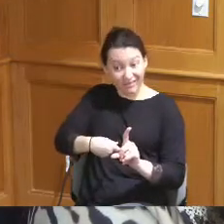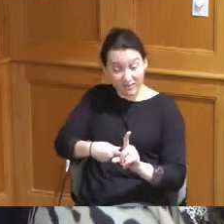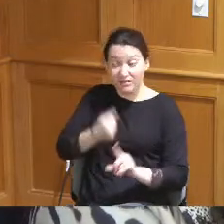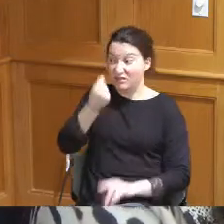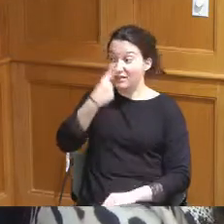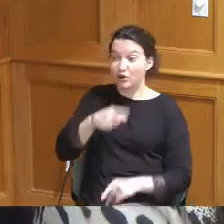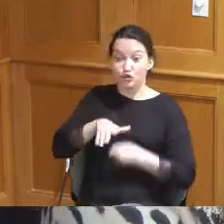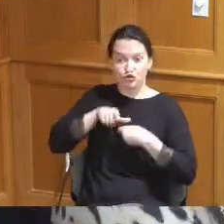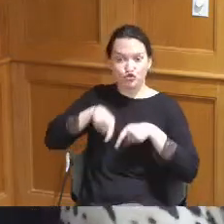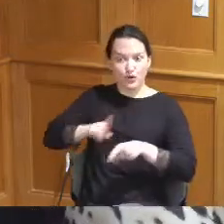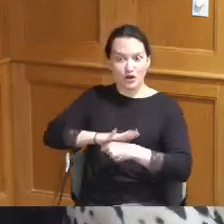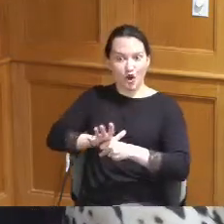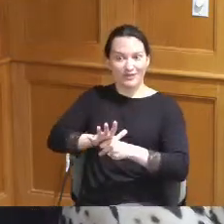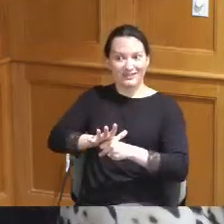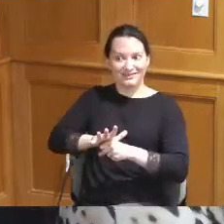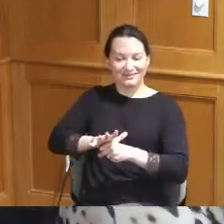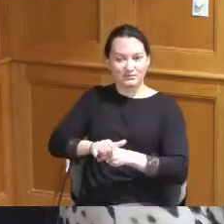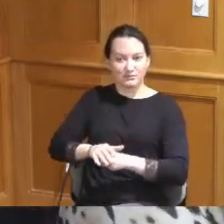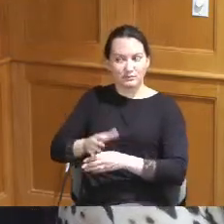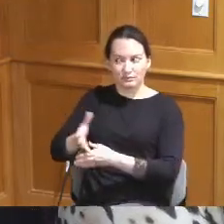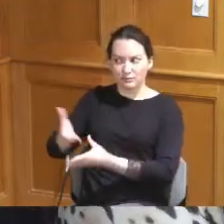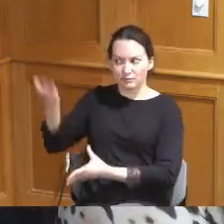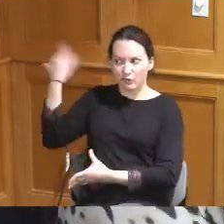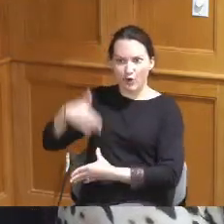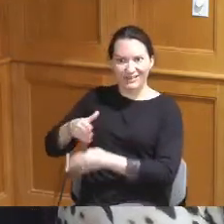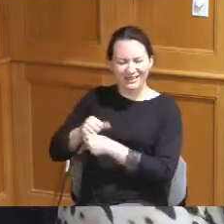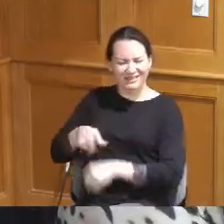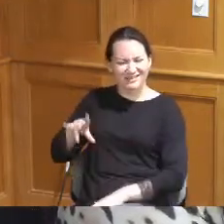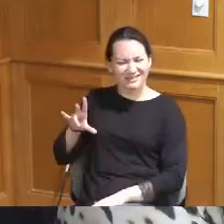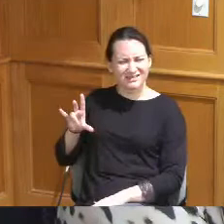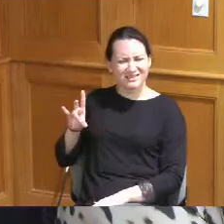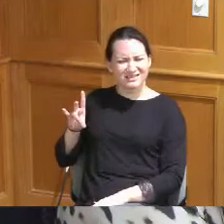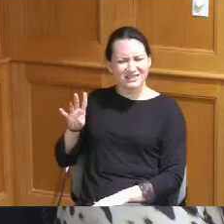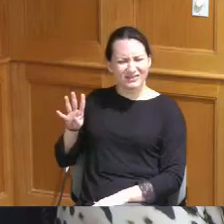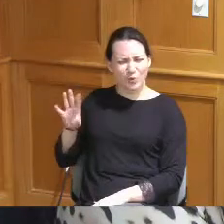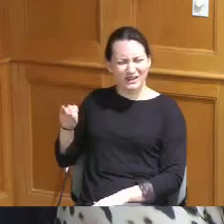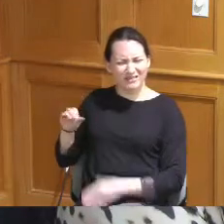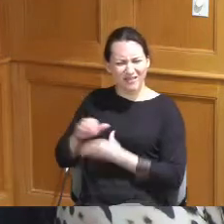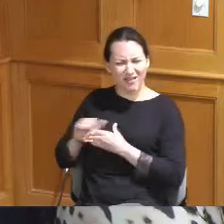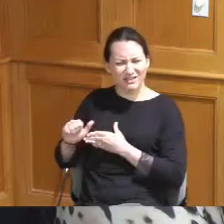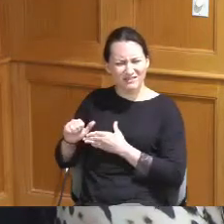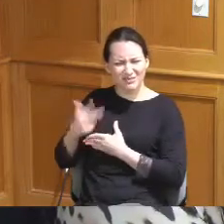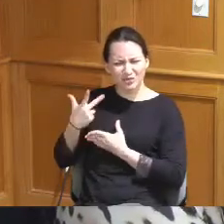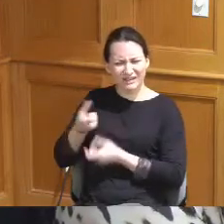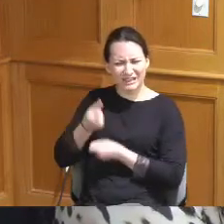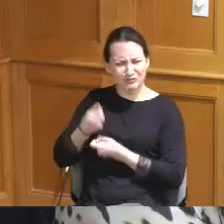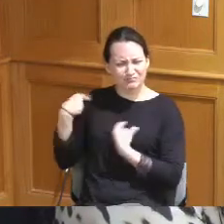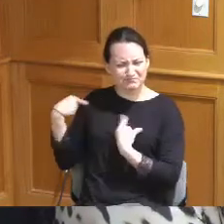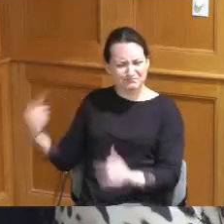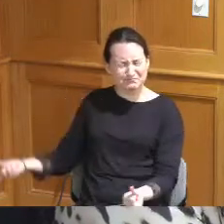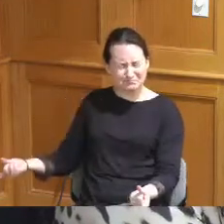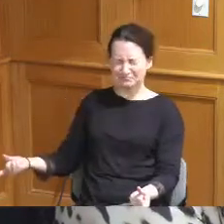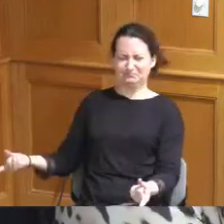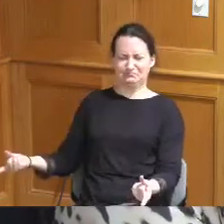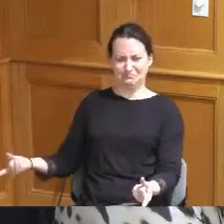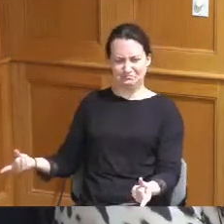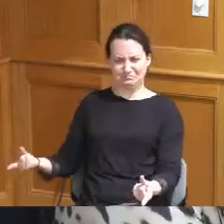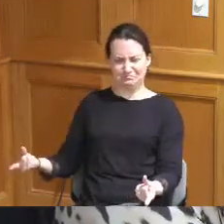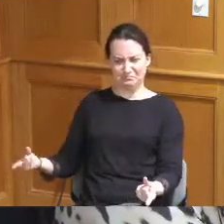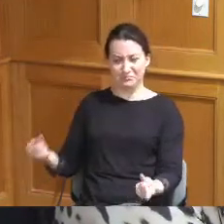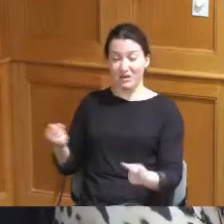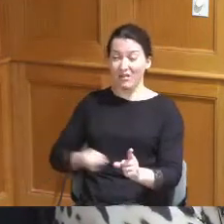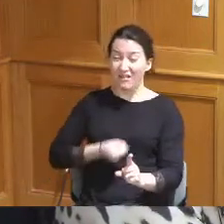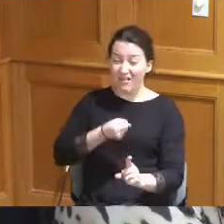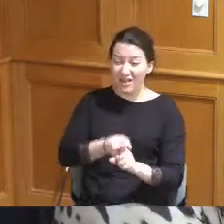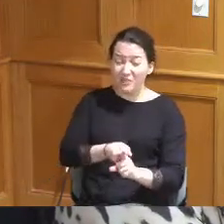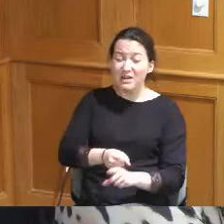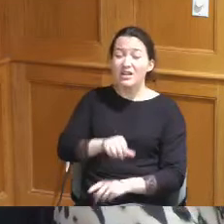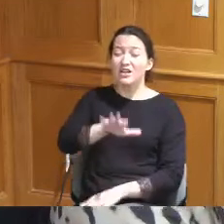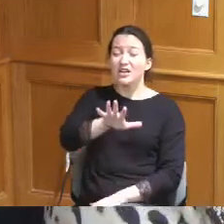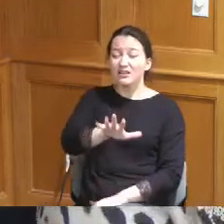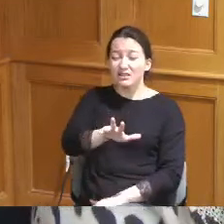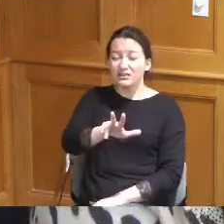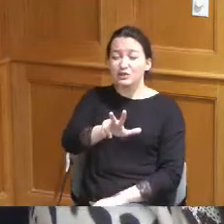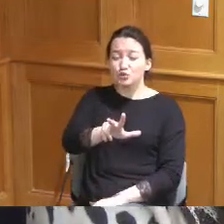during Covid was getting 740 dollars for the past three years so it's impacted over 52,000 families